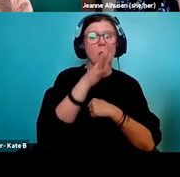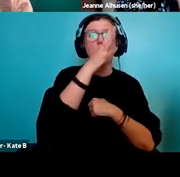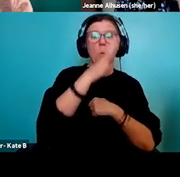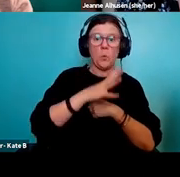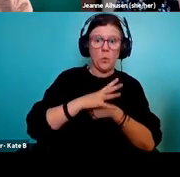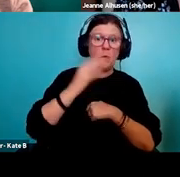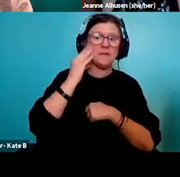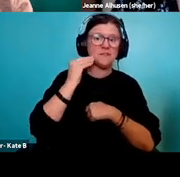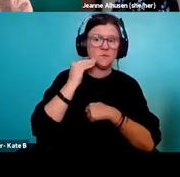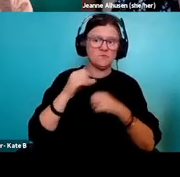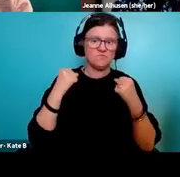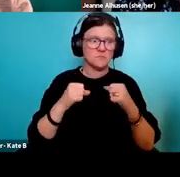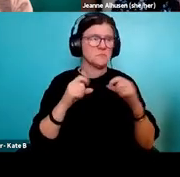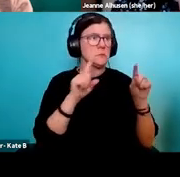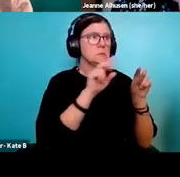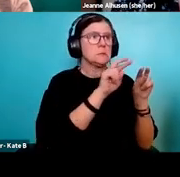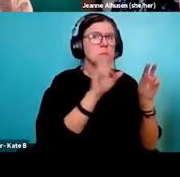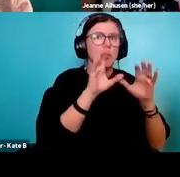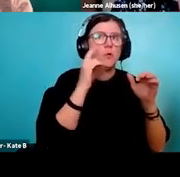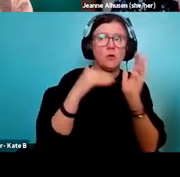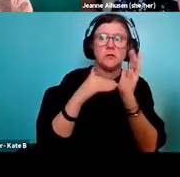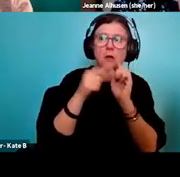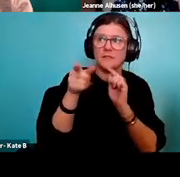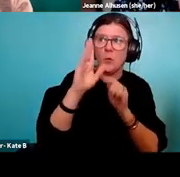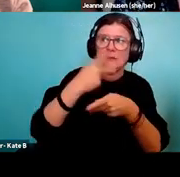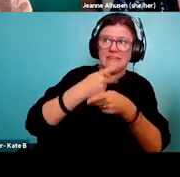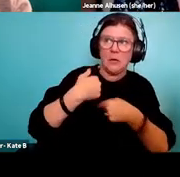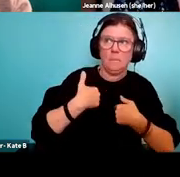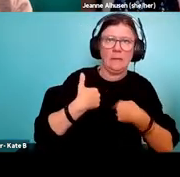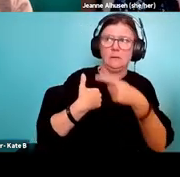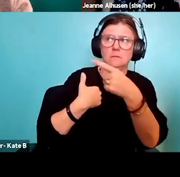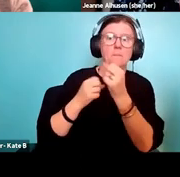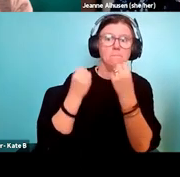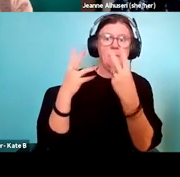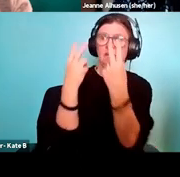difficulty in finding providers who are comfortable caring for them. I have heard from countless